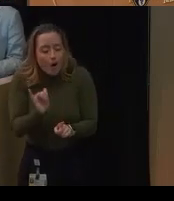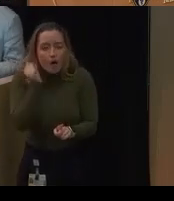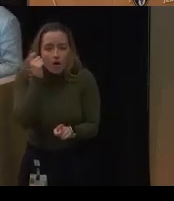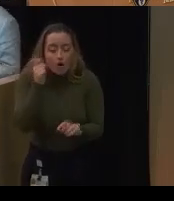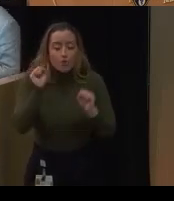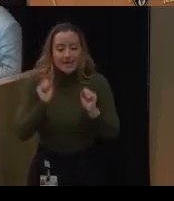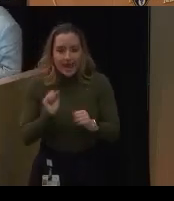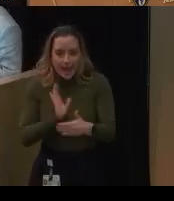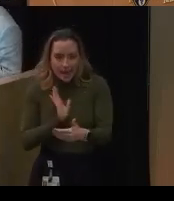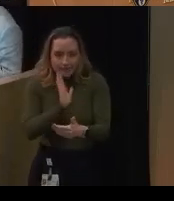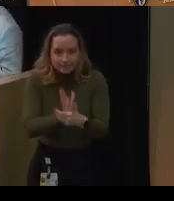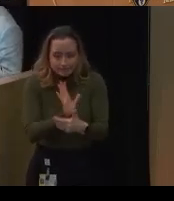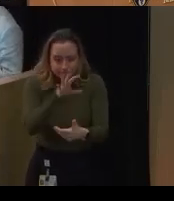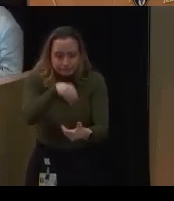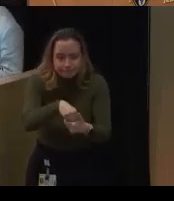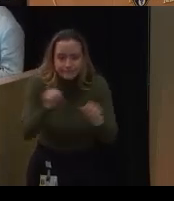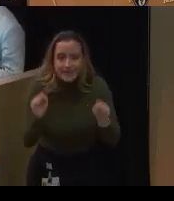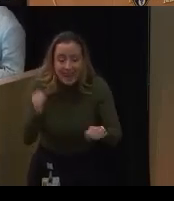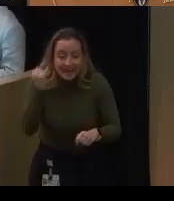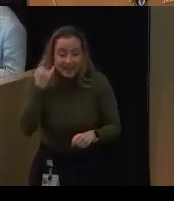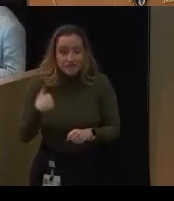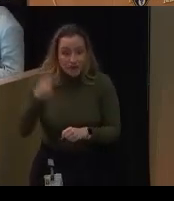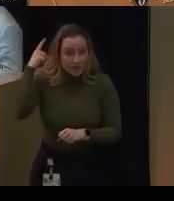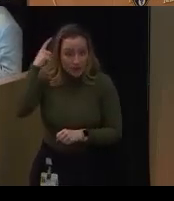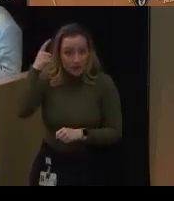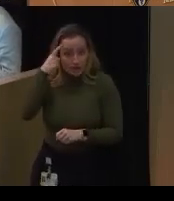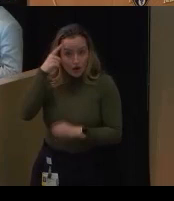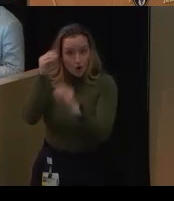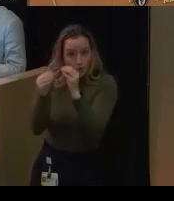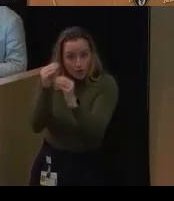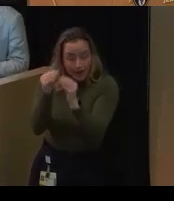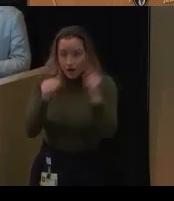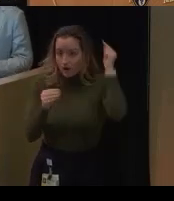if we remediate this impaired neural system maybe we improve social connection